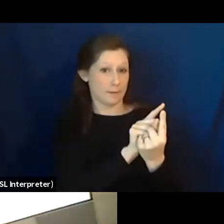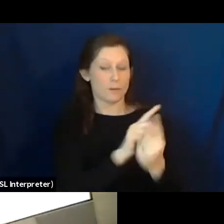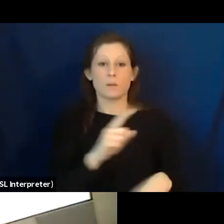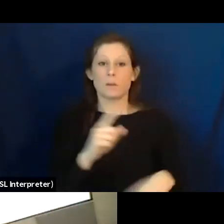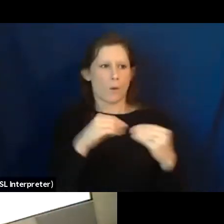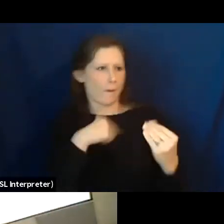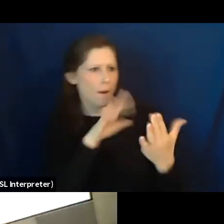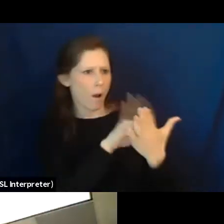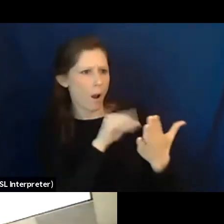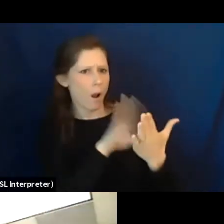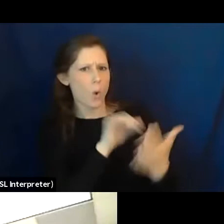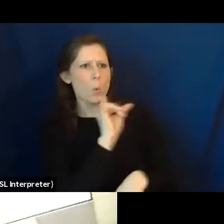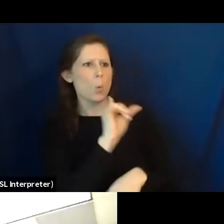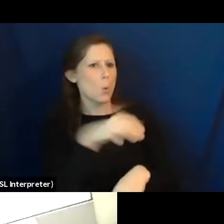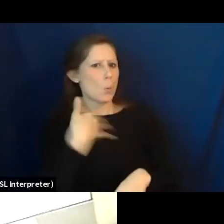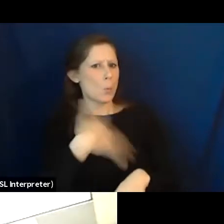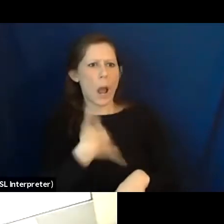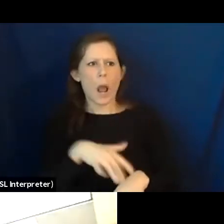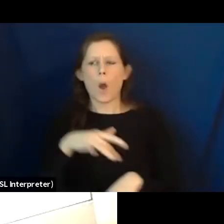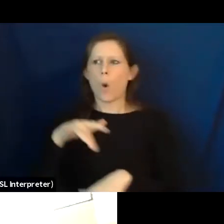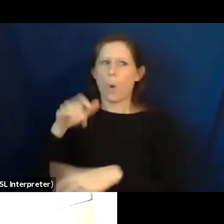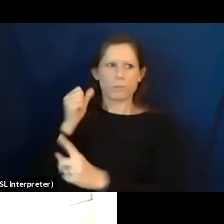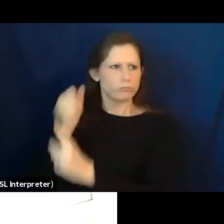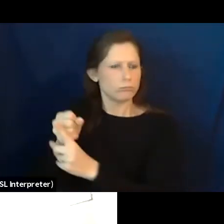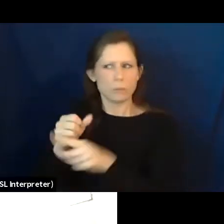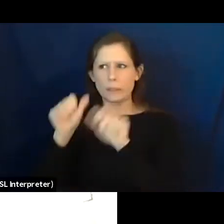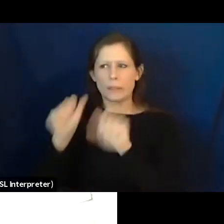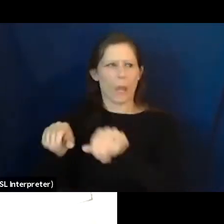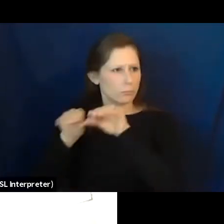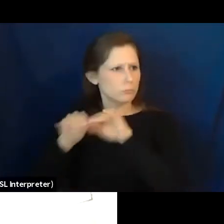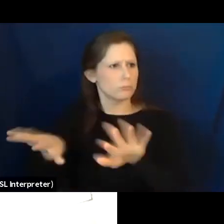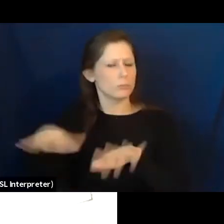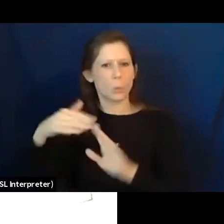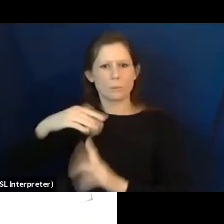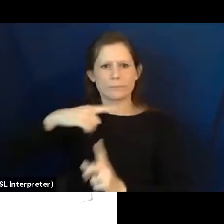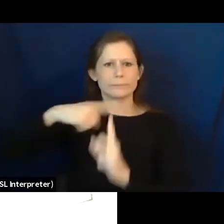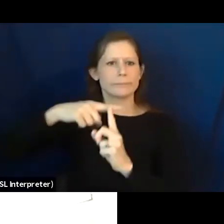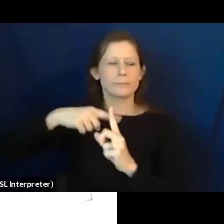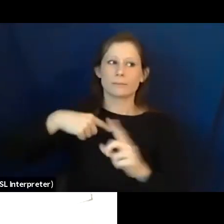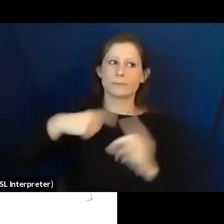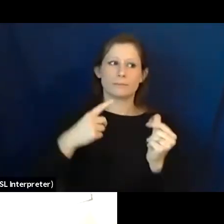impact that it could have, we immediately signed on and helped fund the purchase of